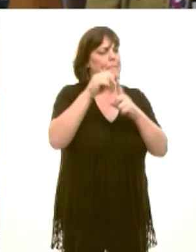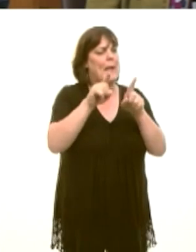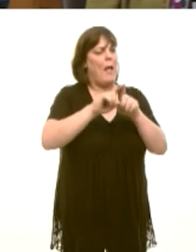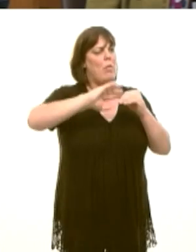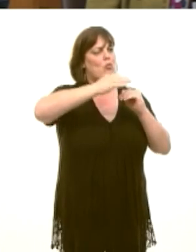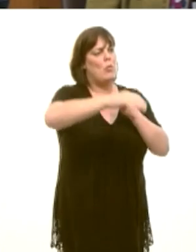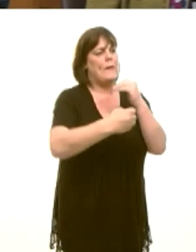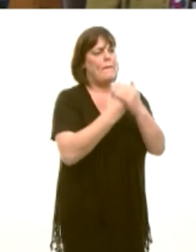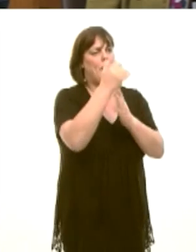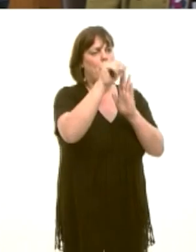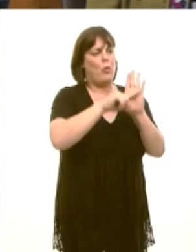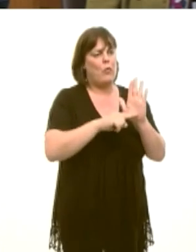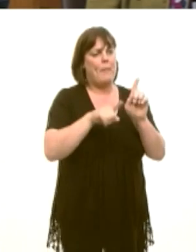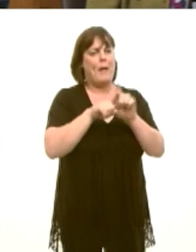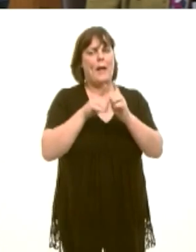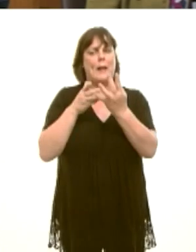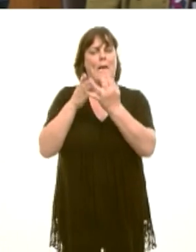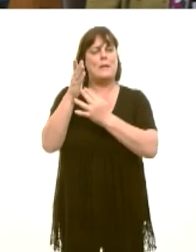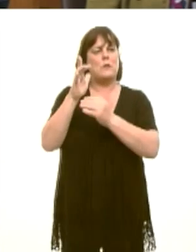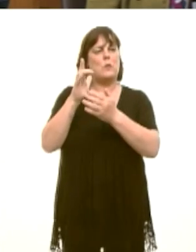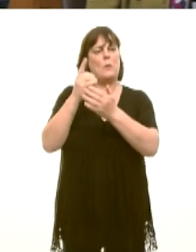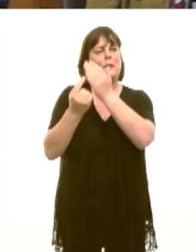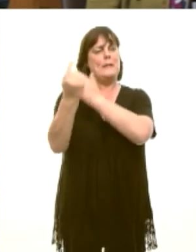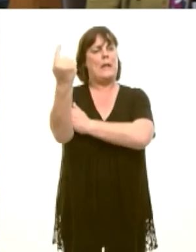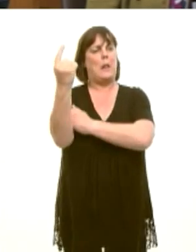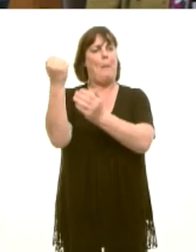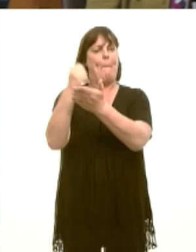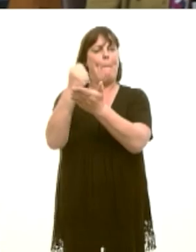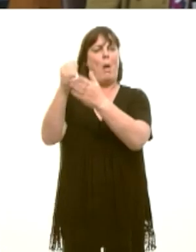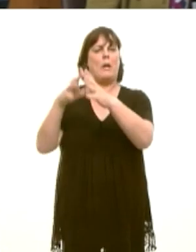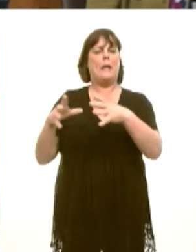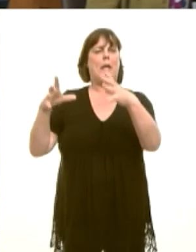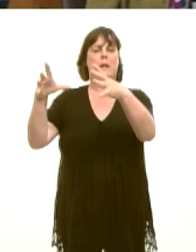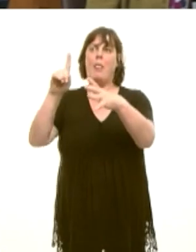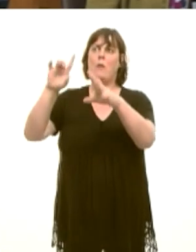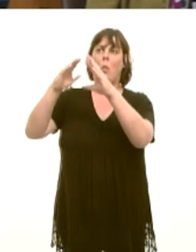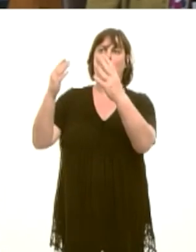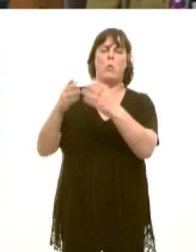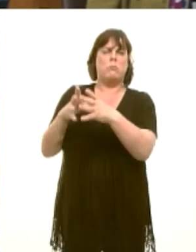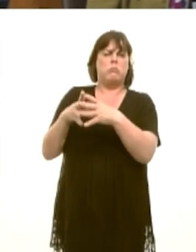access to the single marketóthe worldís largest market in GDP terms and our largest